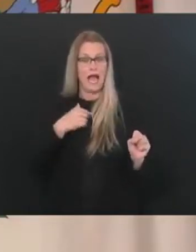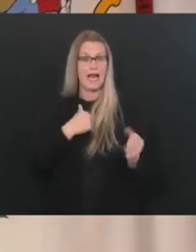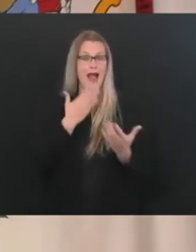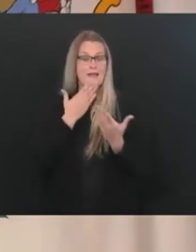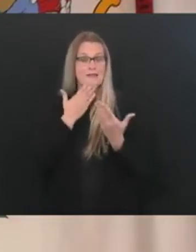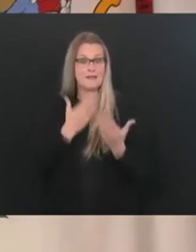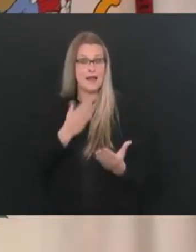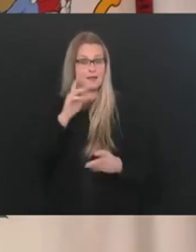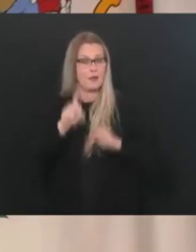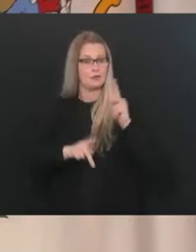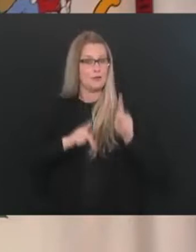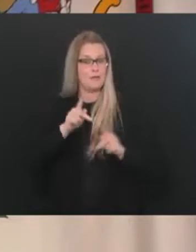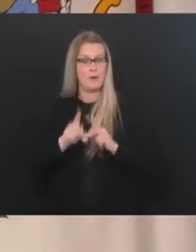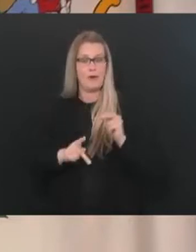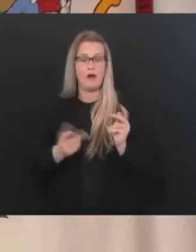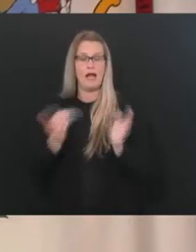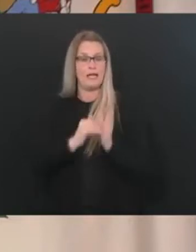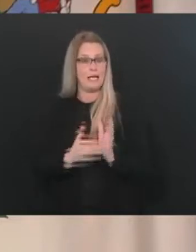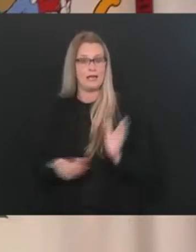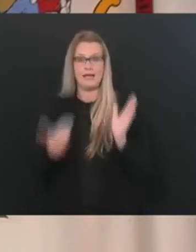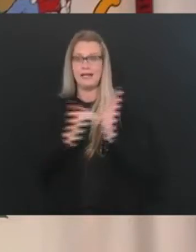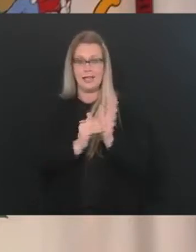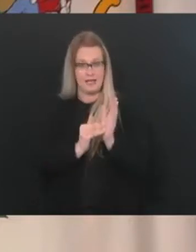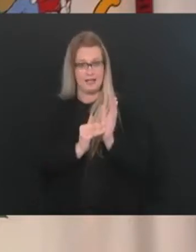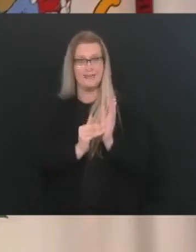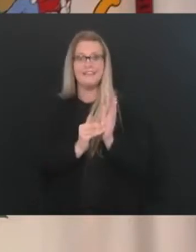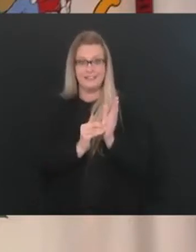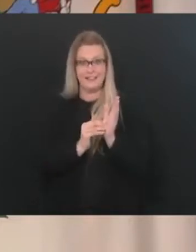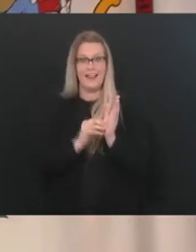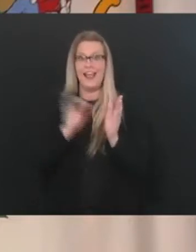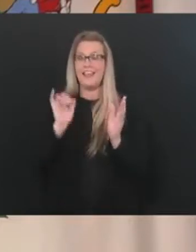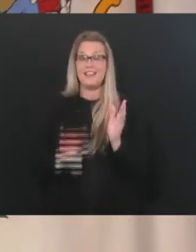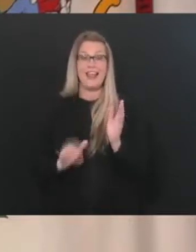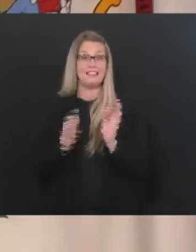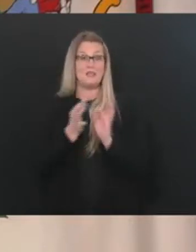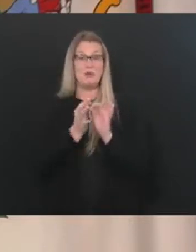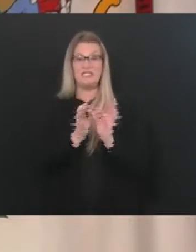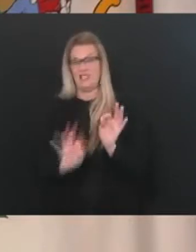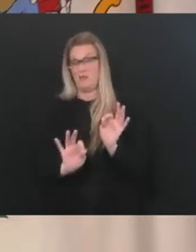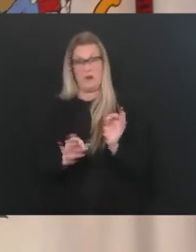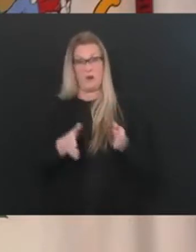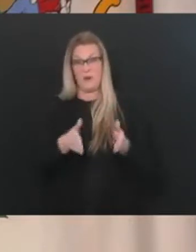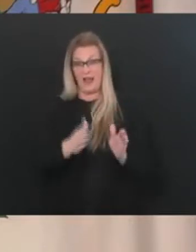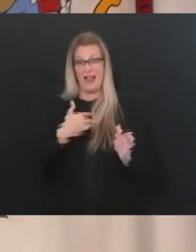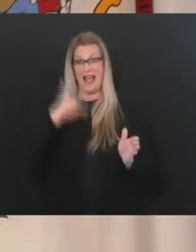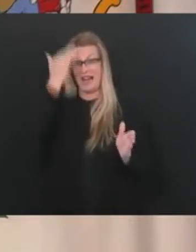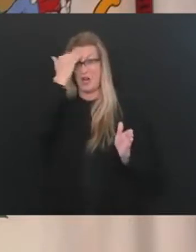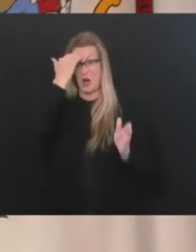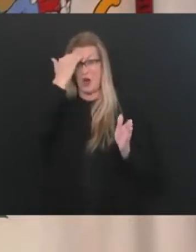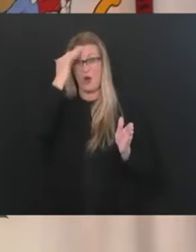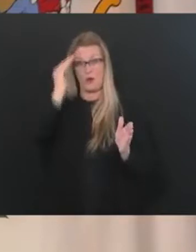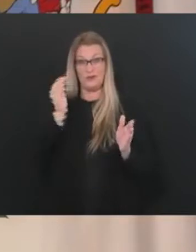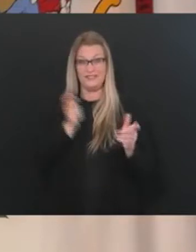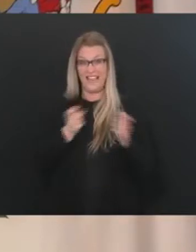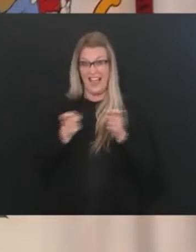FOR US IN EVERY WAY, AND THOSE PEOPLE NEED REWARDED, AND I THANK THEM OVER AND OVER AND OVER. AND THIS IS THE BEST AND